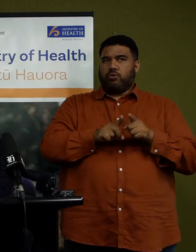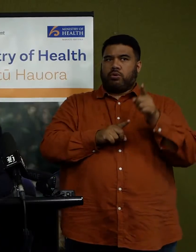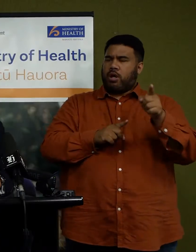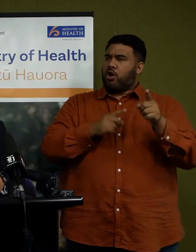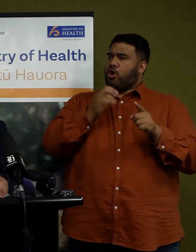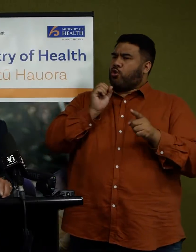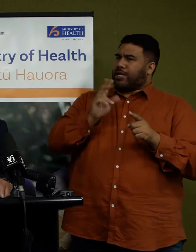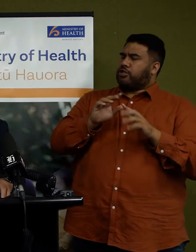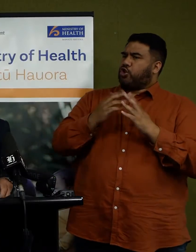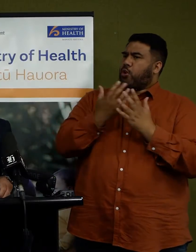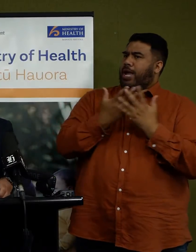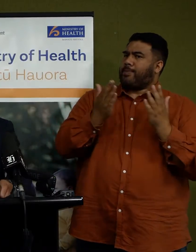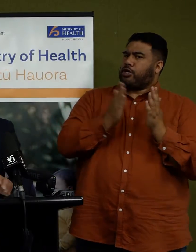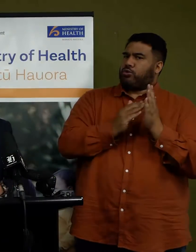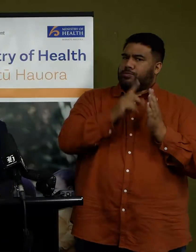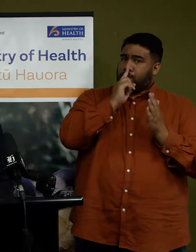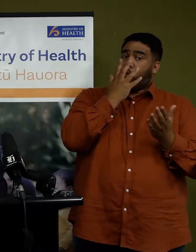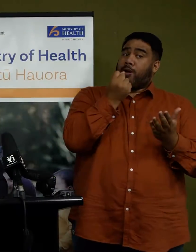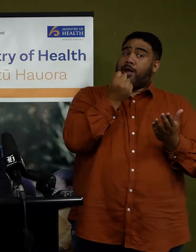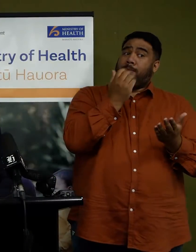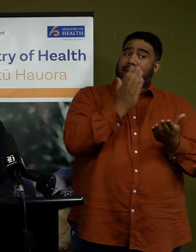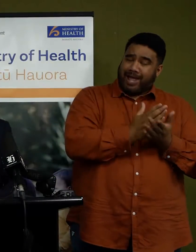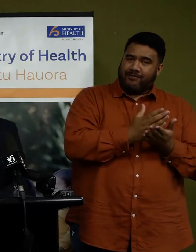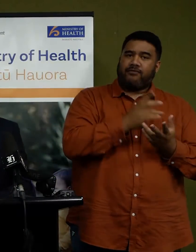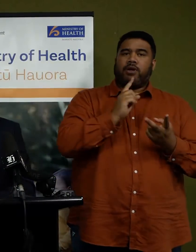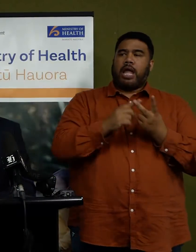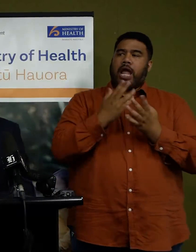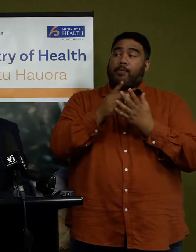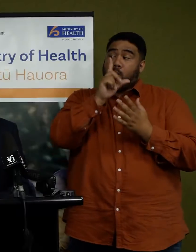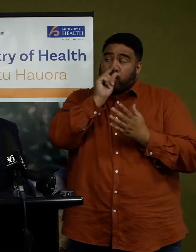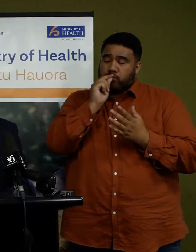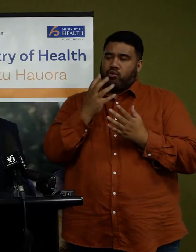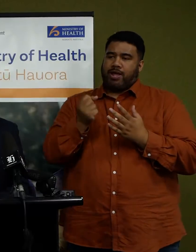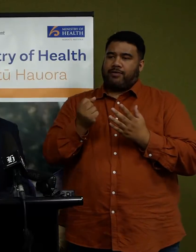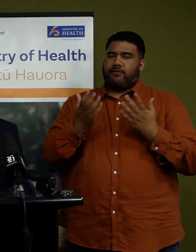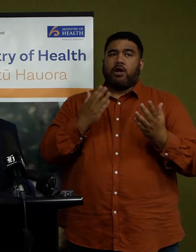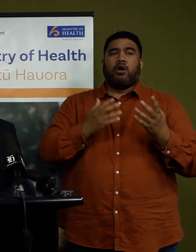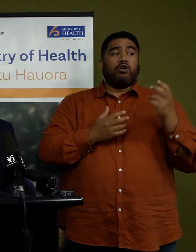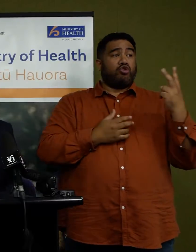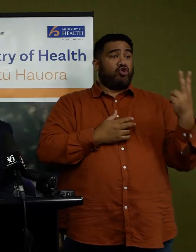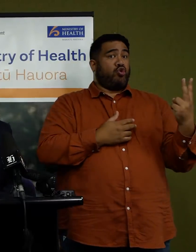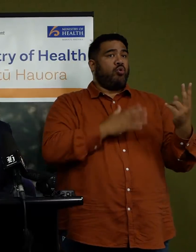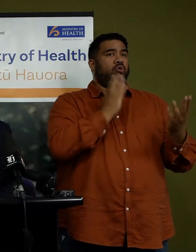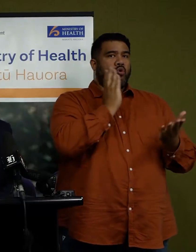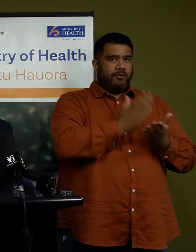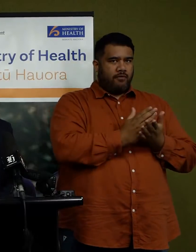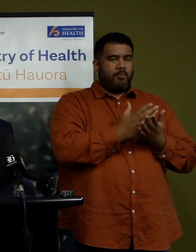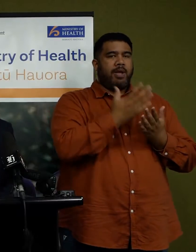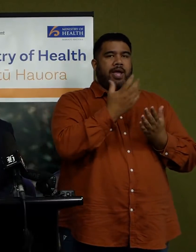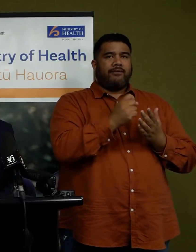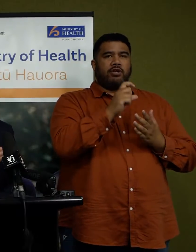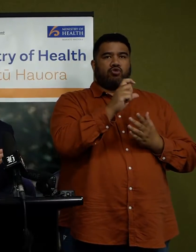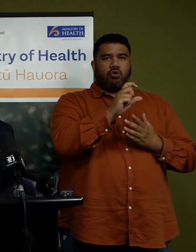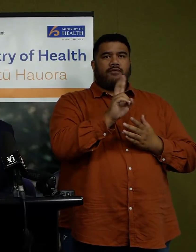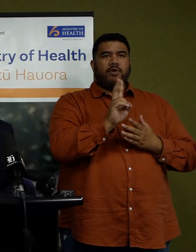How many suspected cases ?? So we have the two cases confirmed, the one last Friday